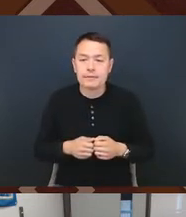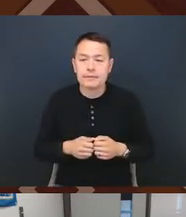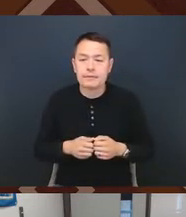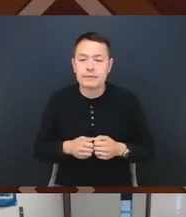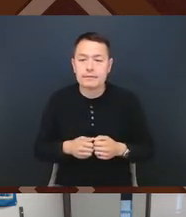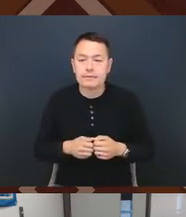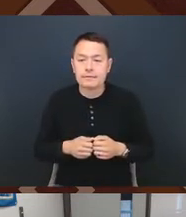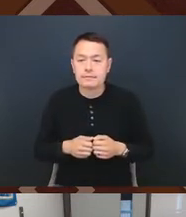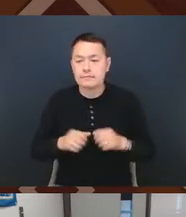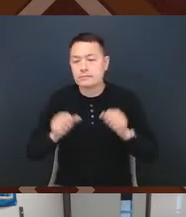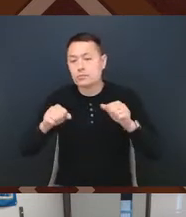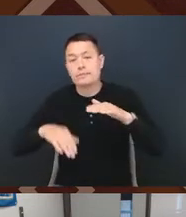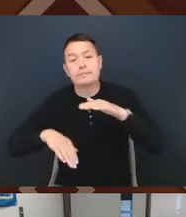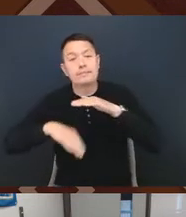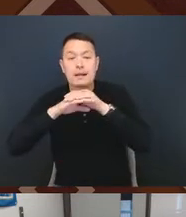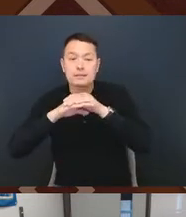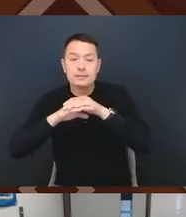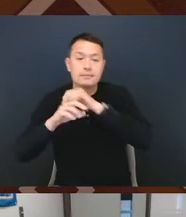a maximum sentence of life imprisonment,